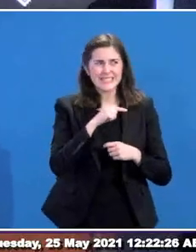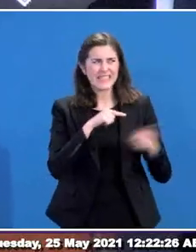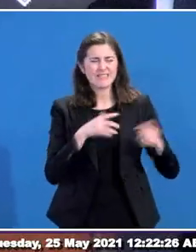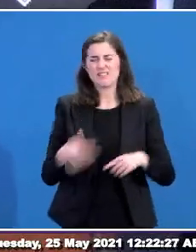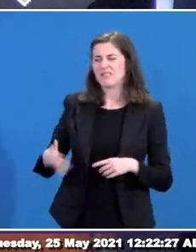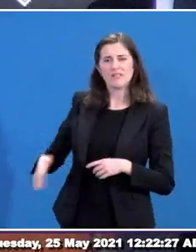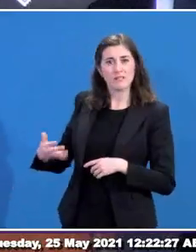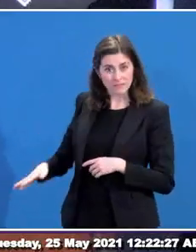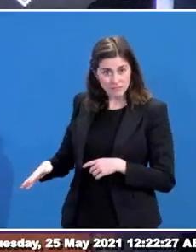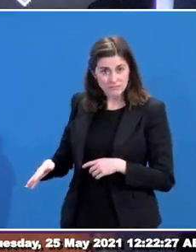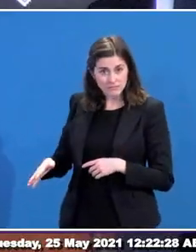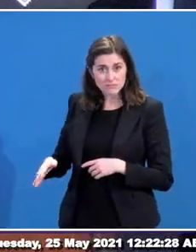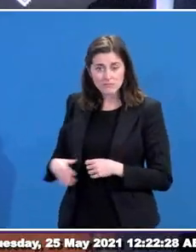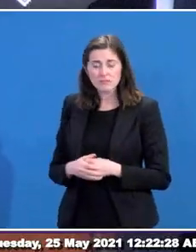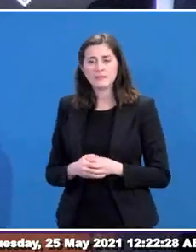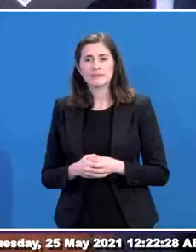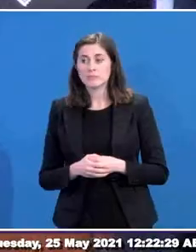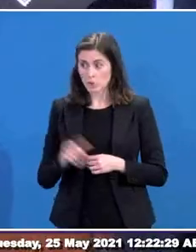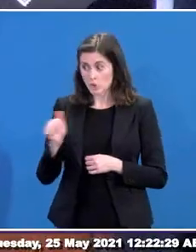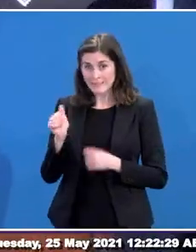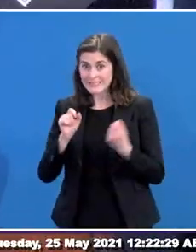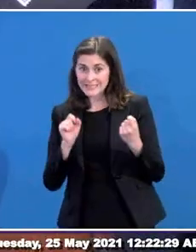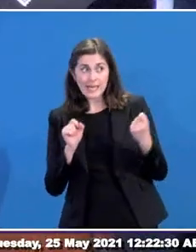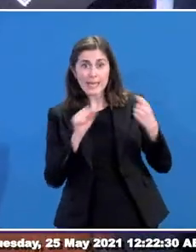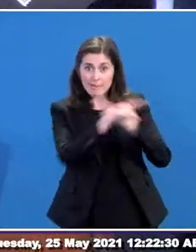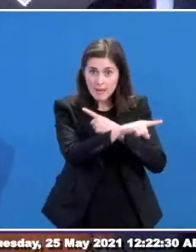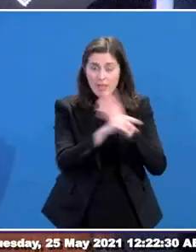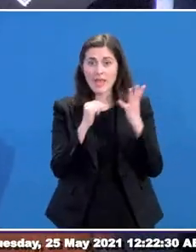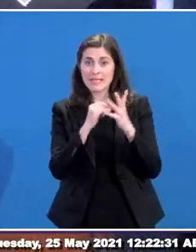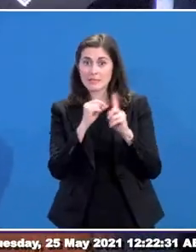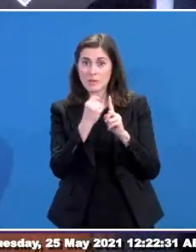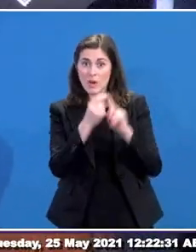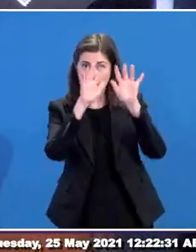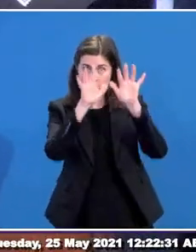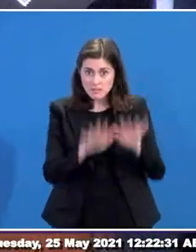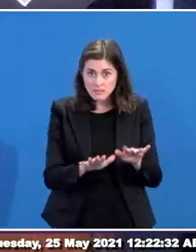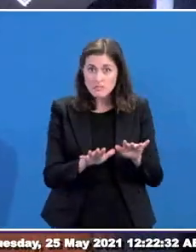So you sent some emails to SP1 and you had copied the regional manager